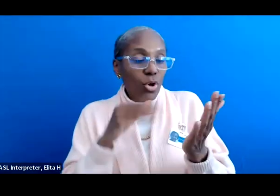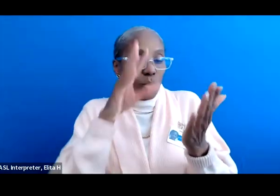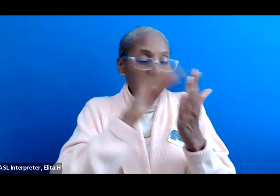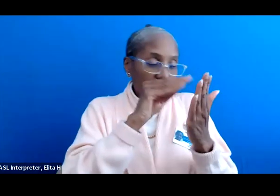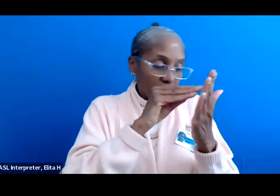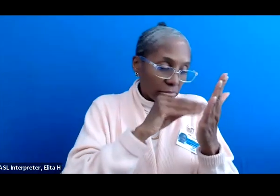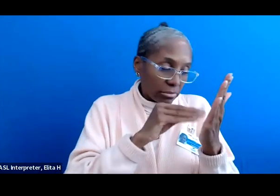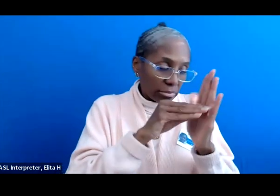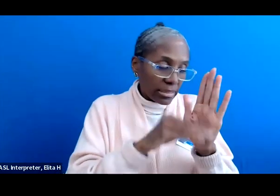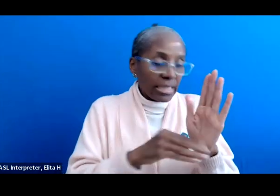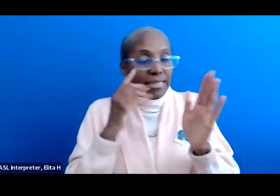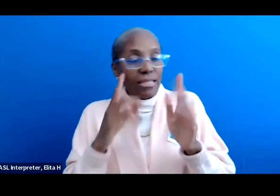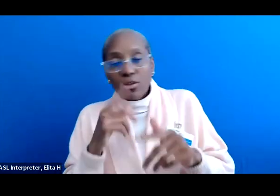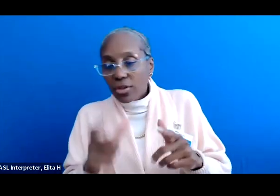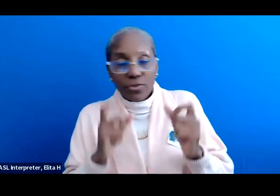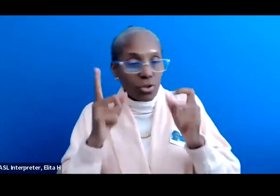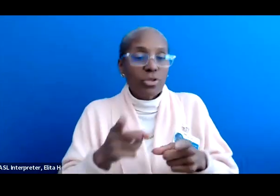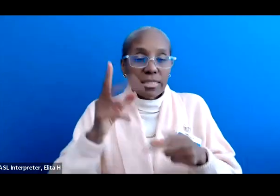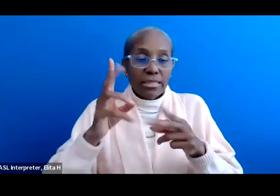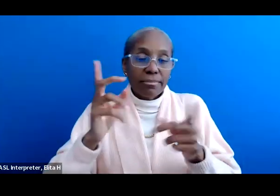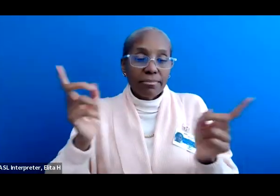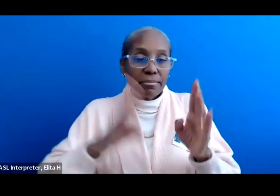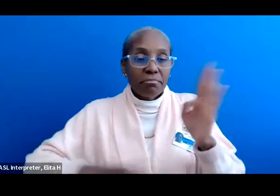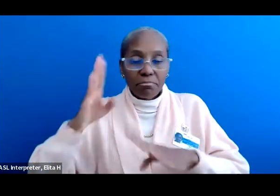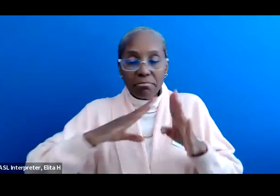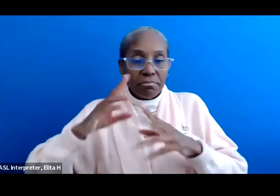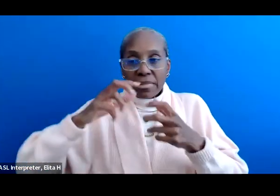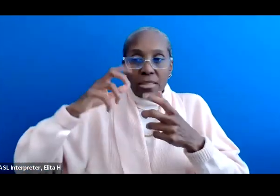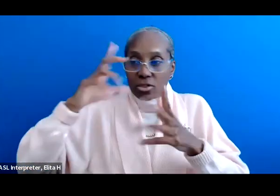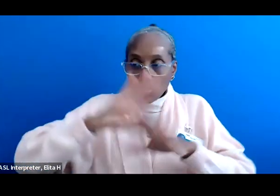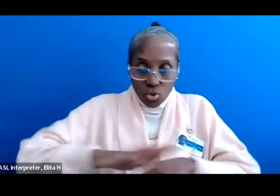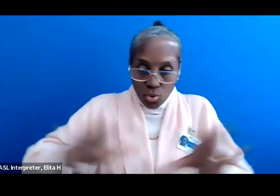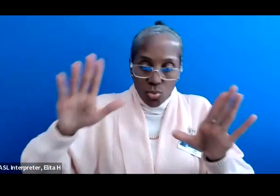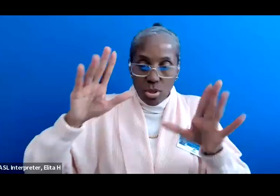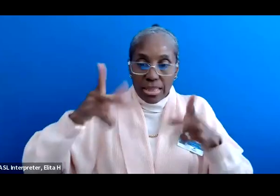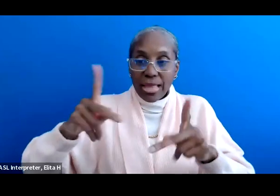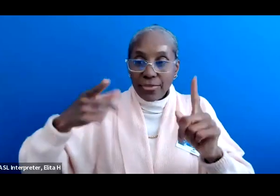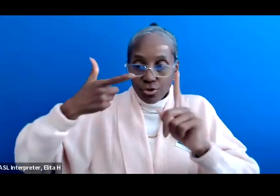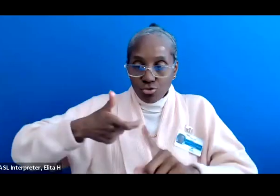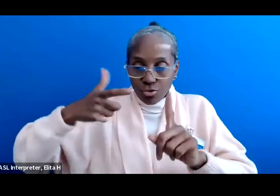have to take the medication for it. They just know, don't let that trigger trigger, you know? So they take care of that.